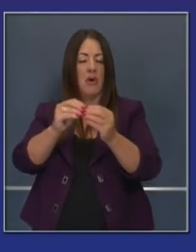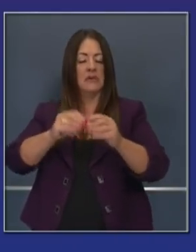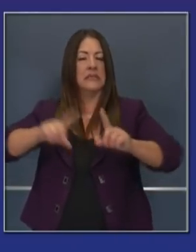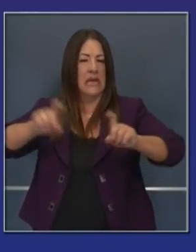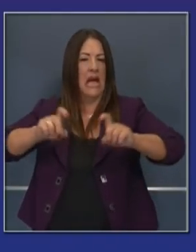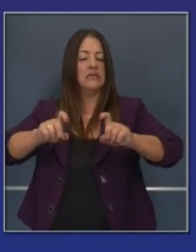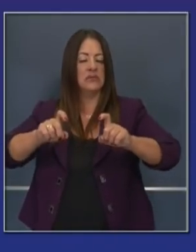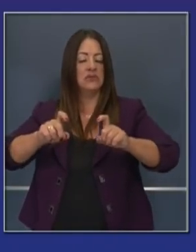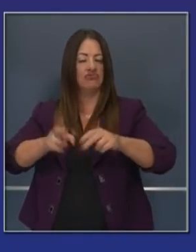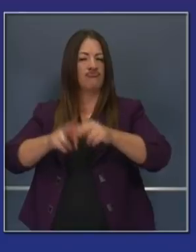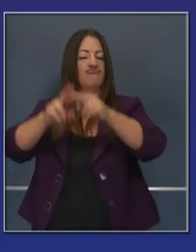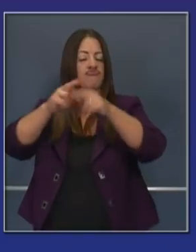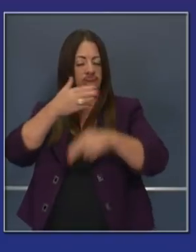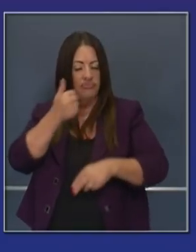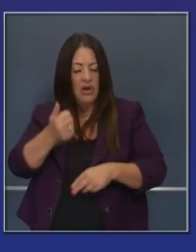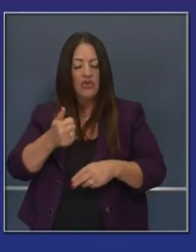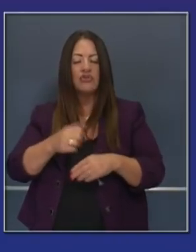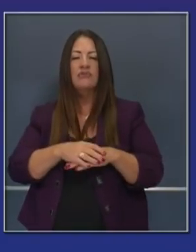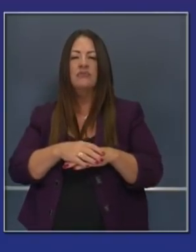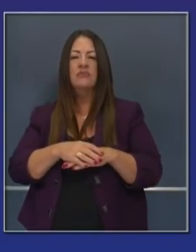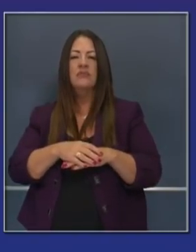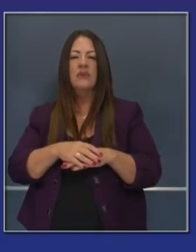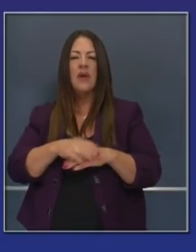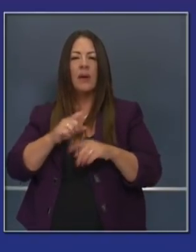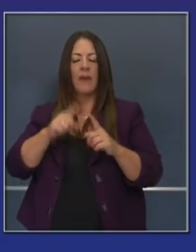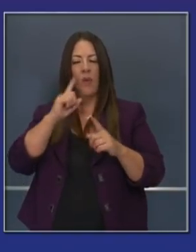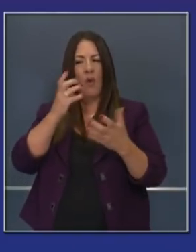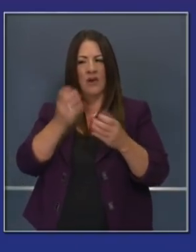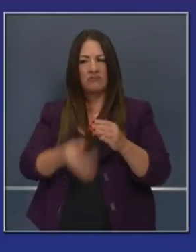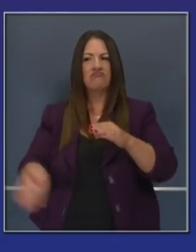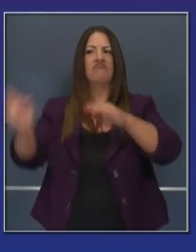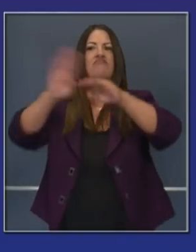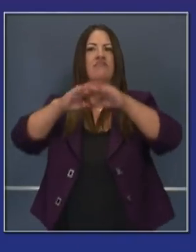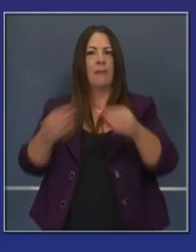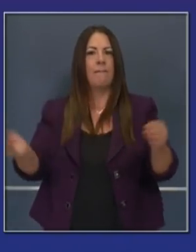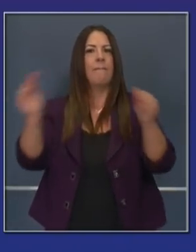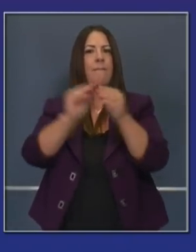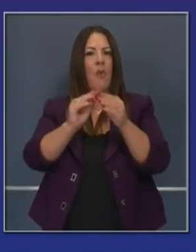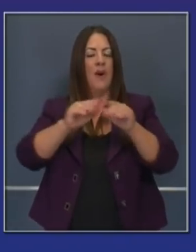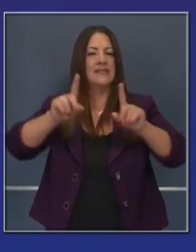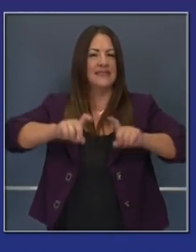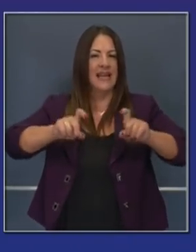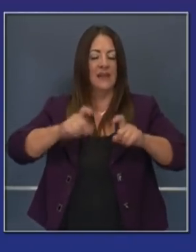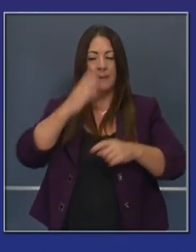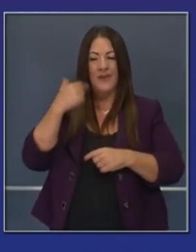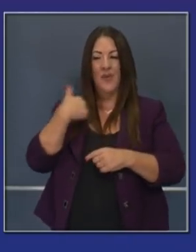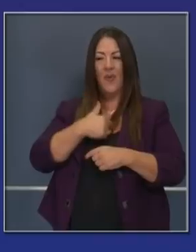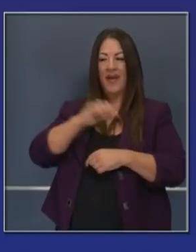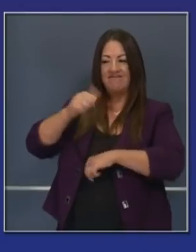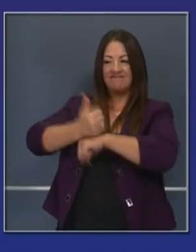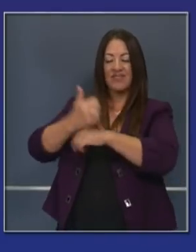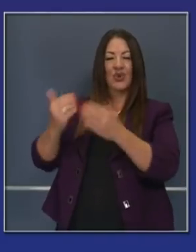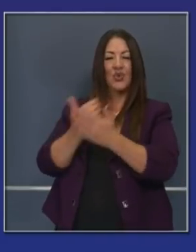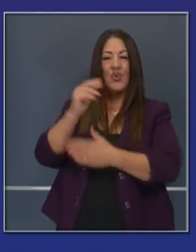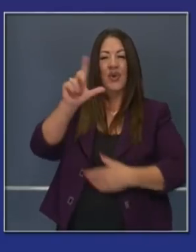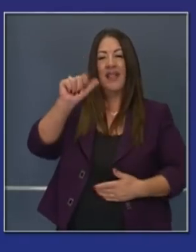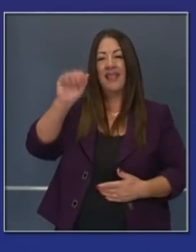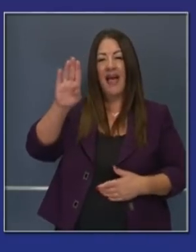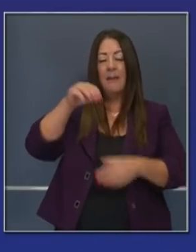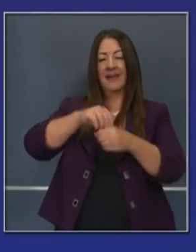TESTS OVER THE WEEKEND. OVER A 24 HOUR PERIOD. WE ARE STARTING TO SEE THE TEST NUMBERS GO UP. WE WILL ANNOUNCE LATER THIS WEEK EFFORTS TO SUBSTANTIALLY